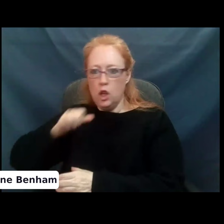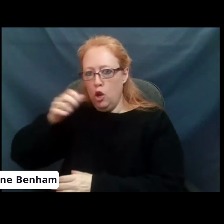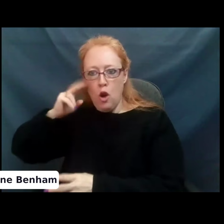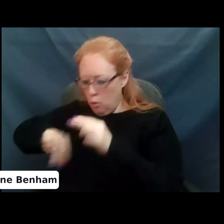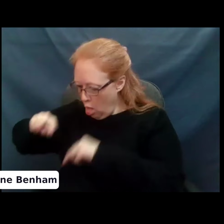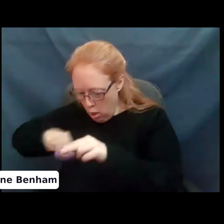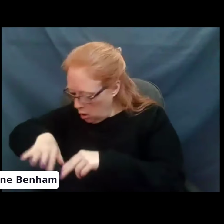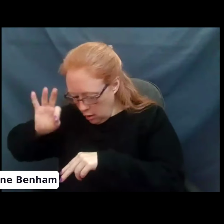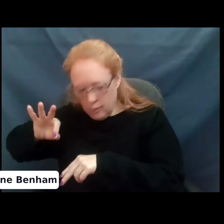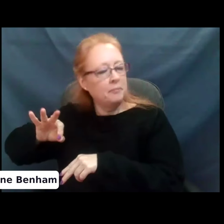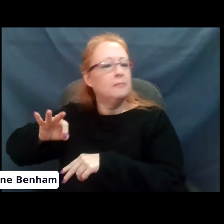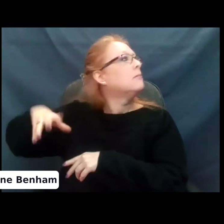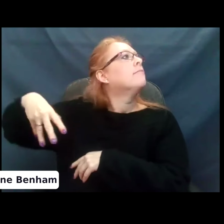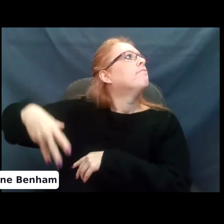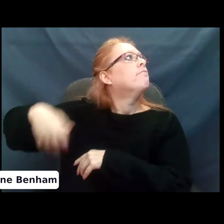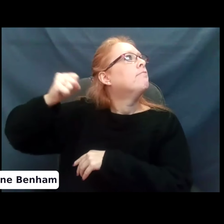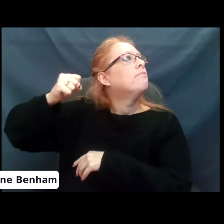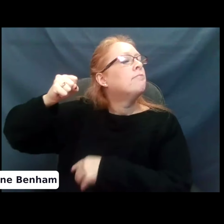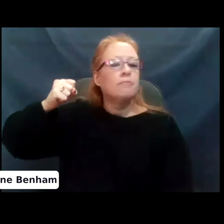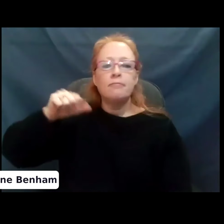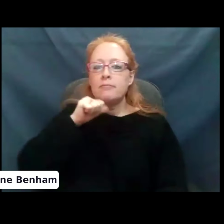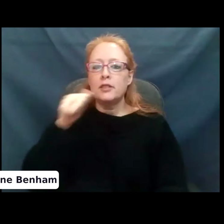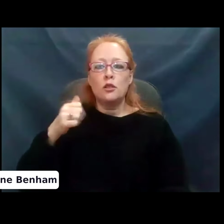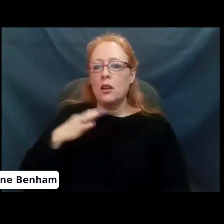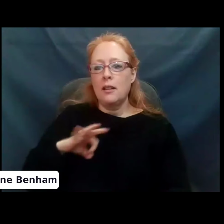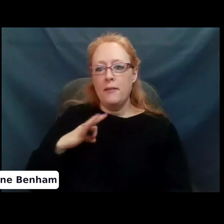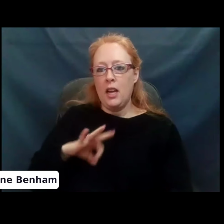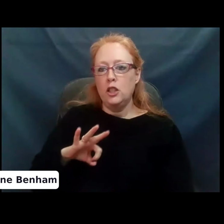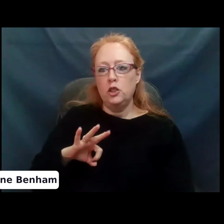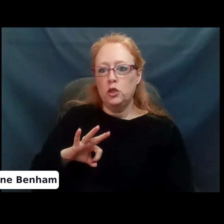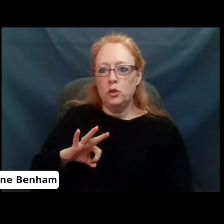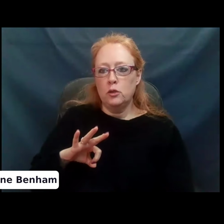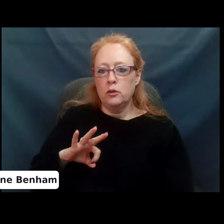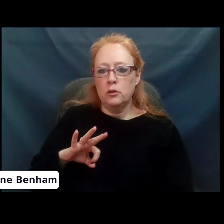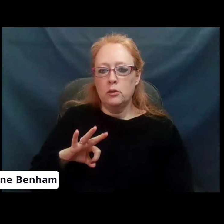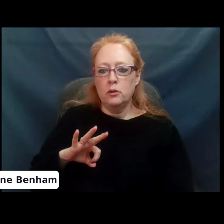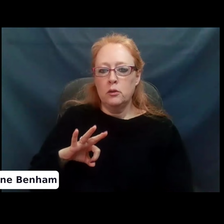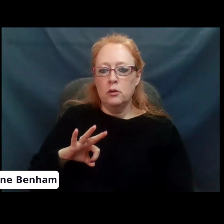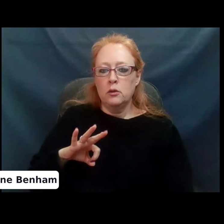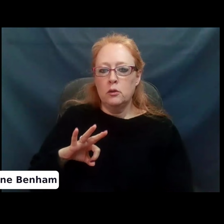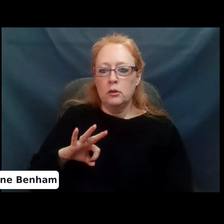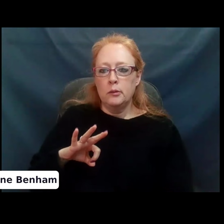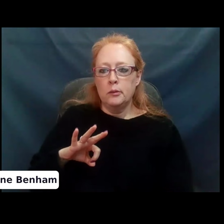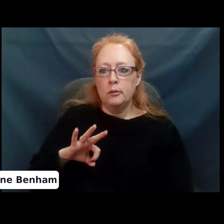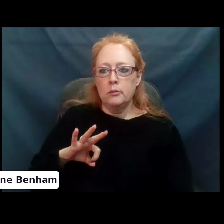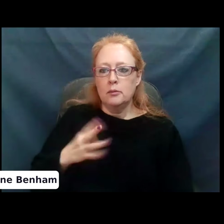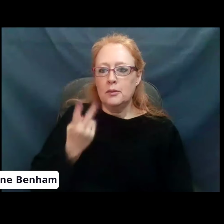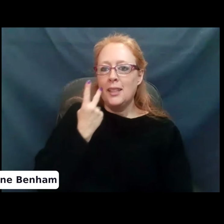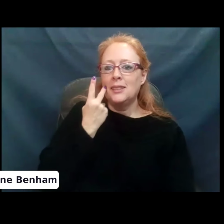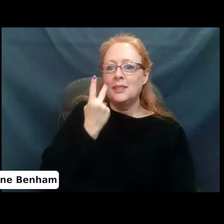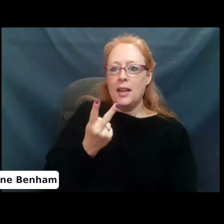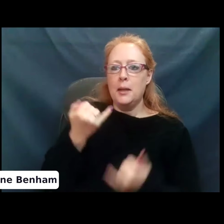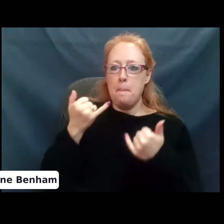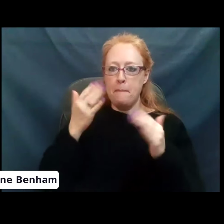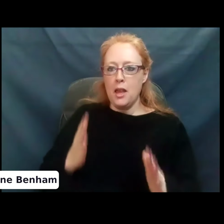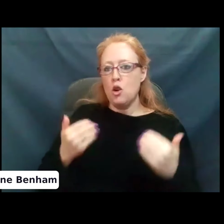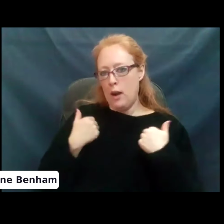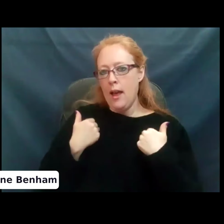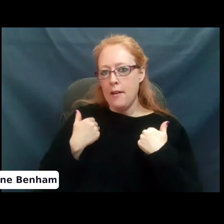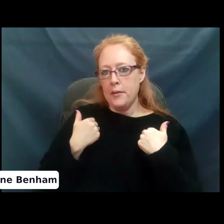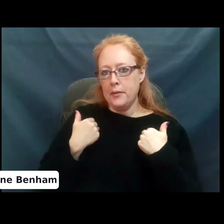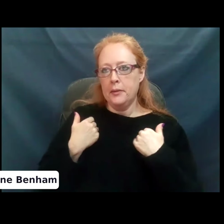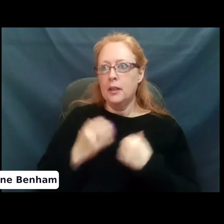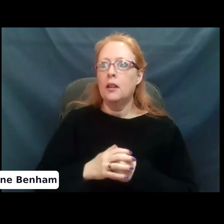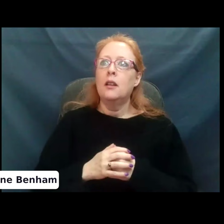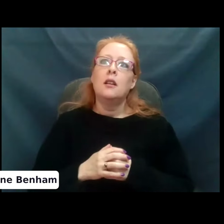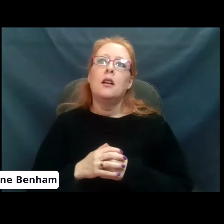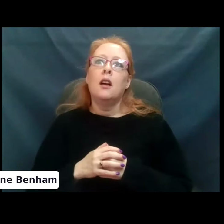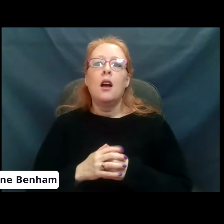Daniel: Yeah when a player draws dice they are drawing out of a tube or a bag without looking.